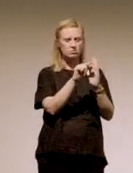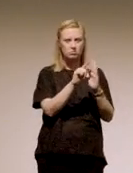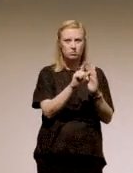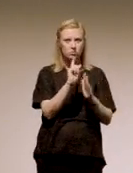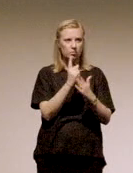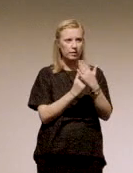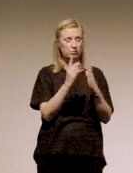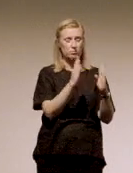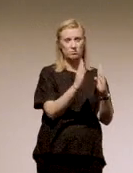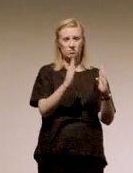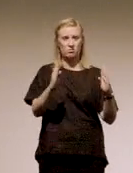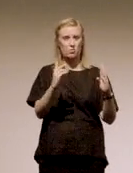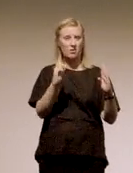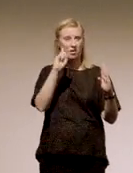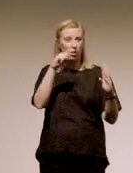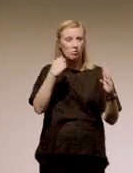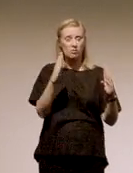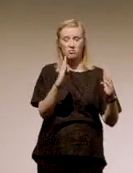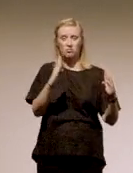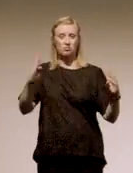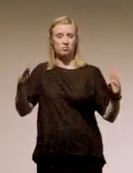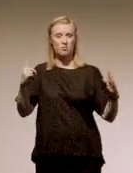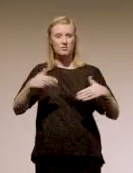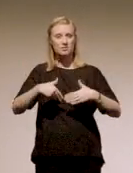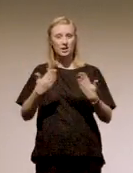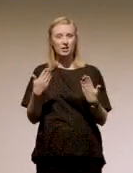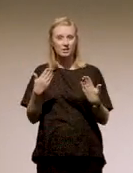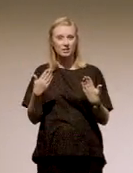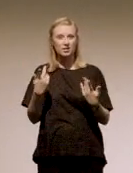Imagine what's happening in a day and if 20% of those people wanting to